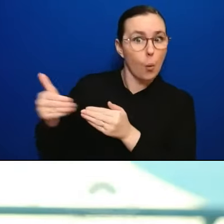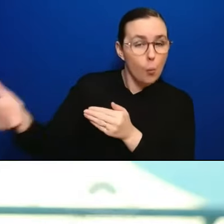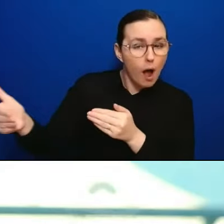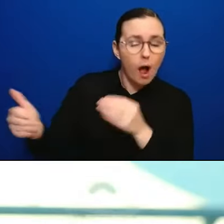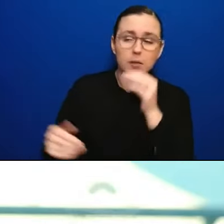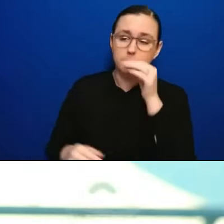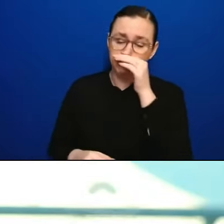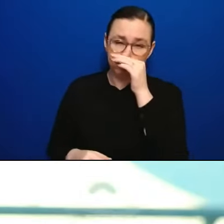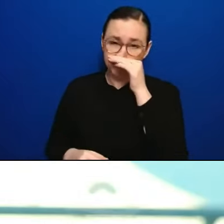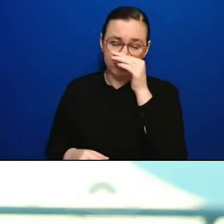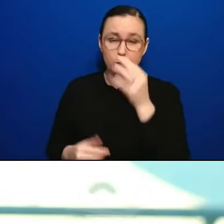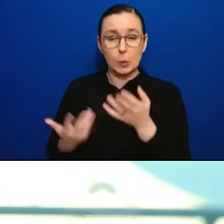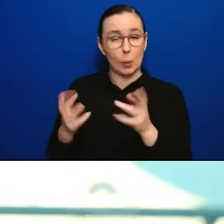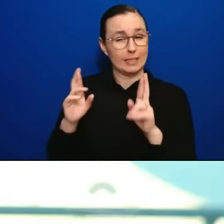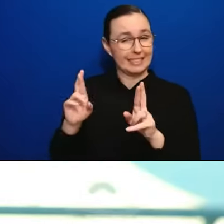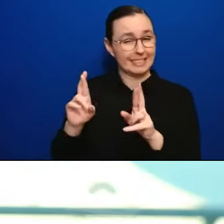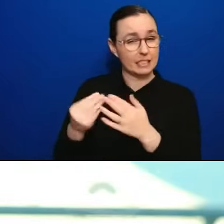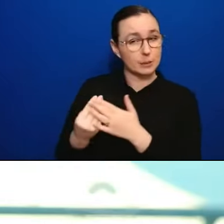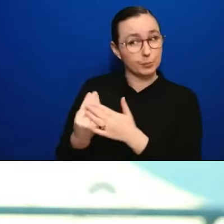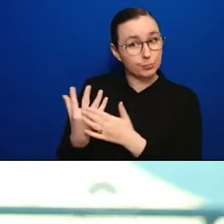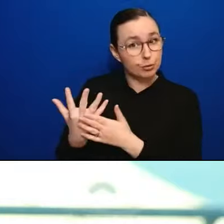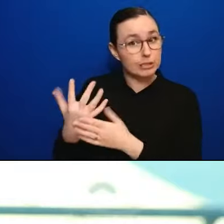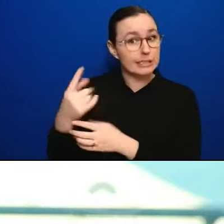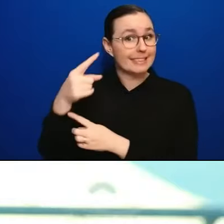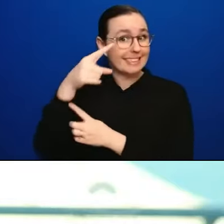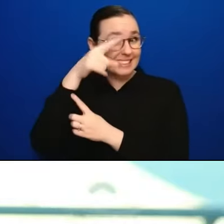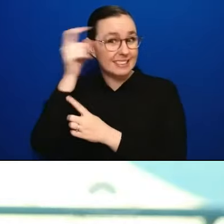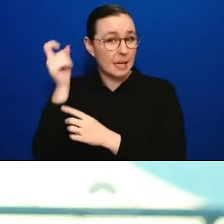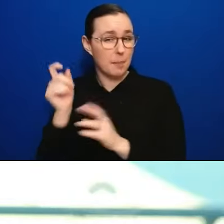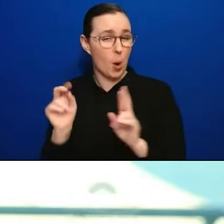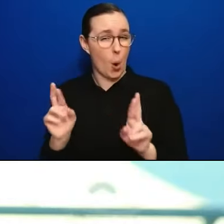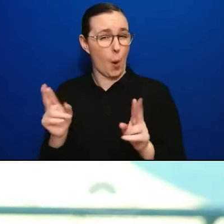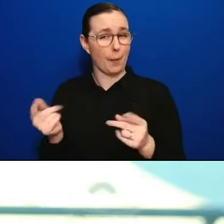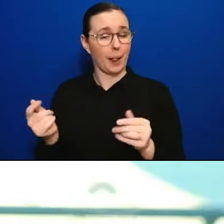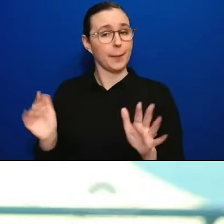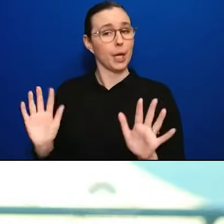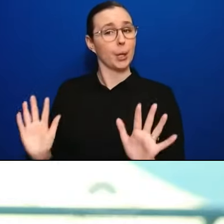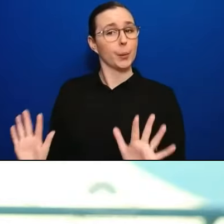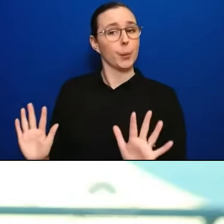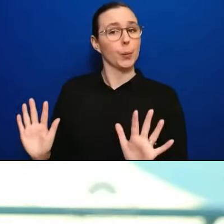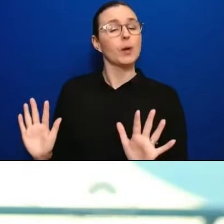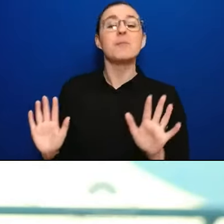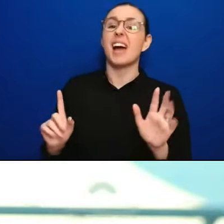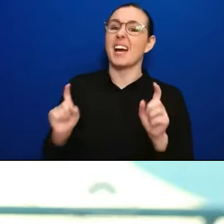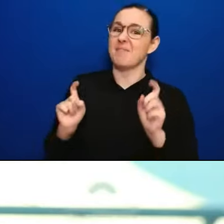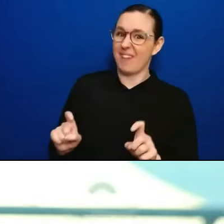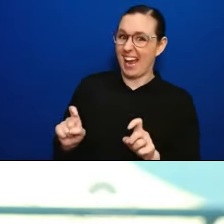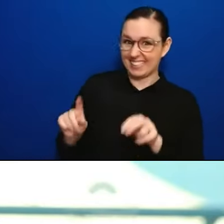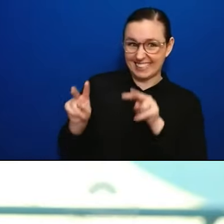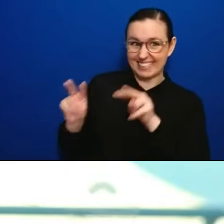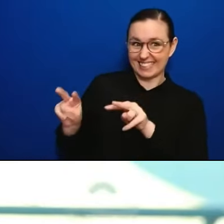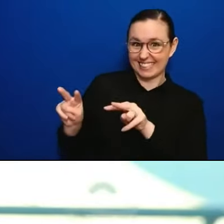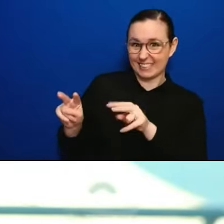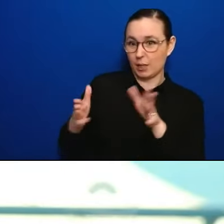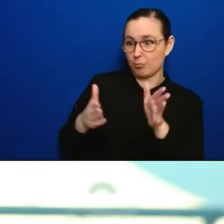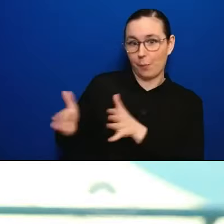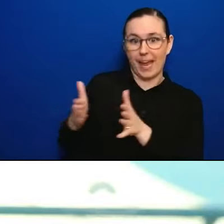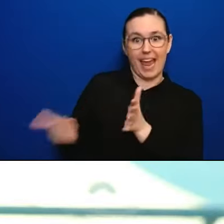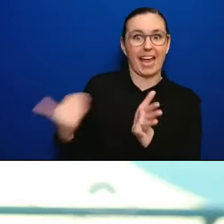the vaccinated people that gives a boost to your immunity for a period of time, as well that we're likely to have a gentler spring and hopefully